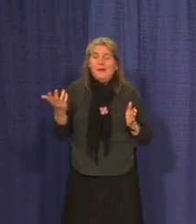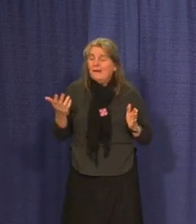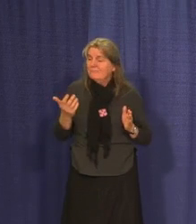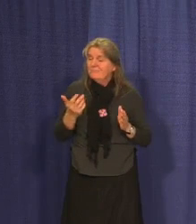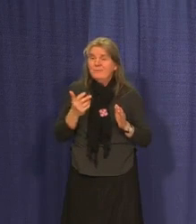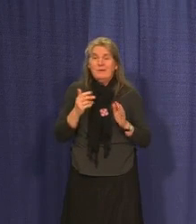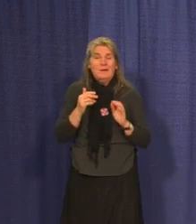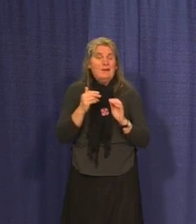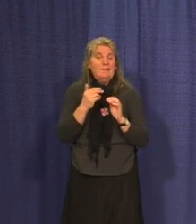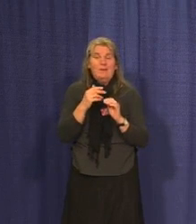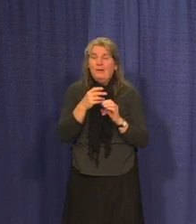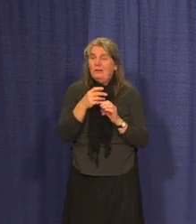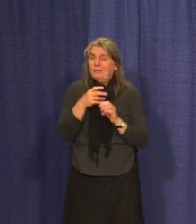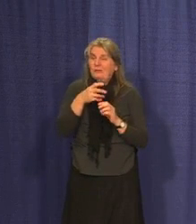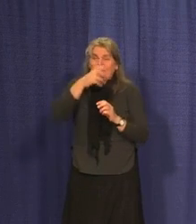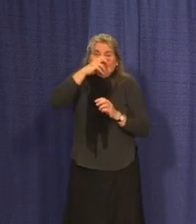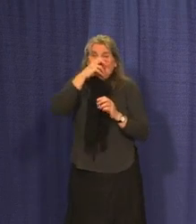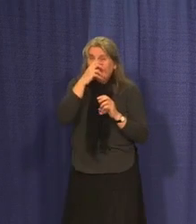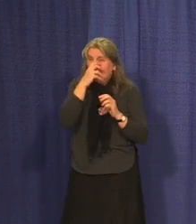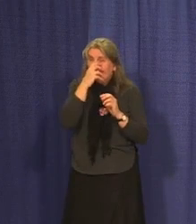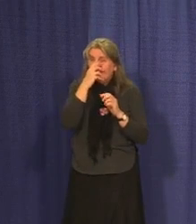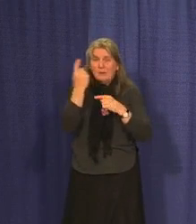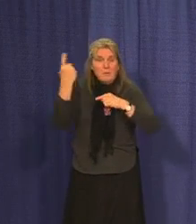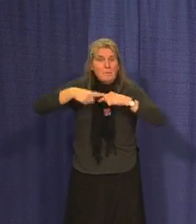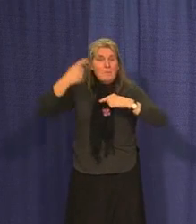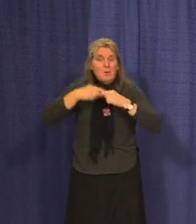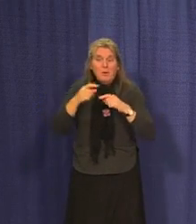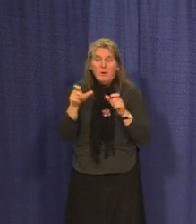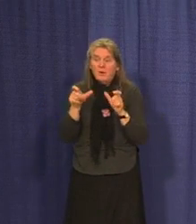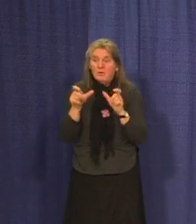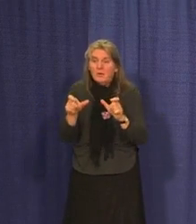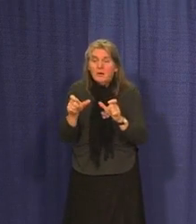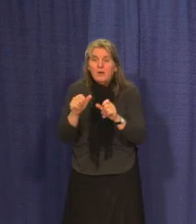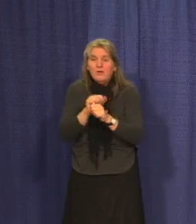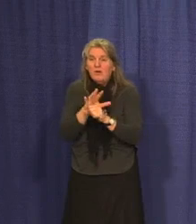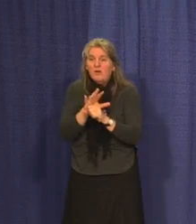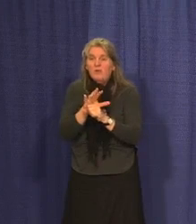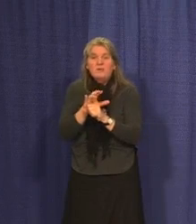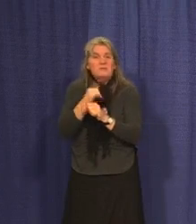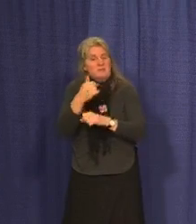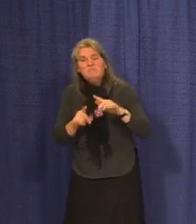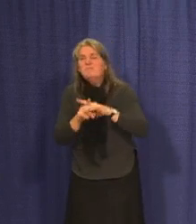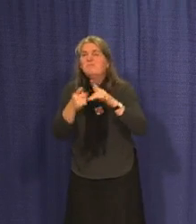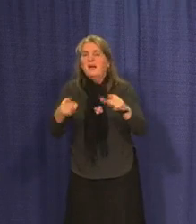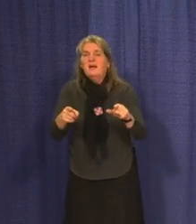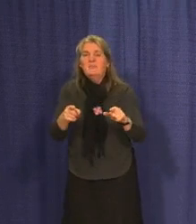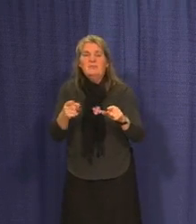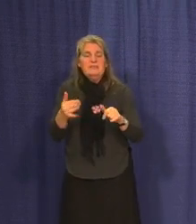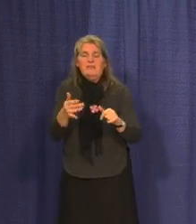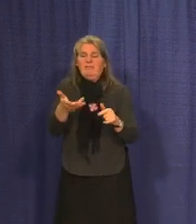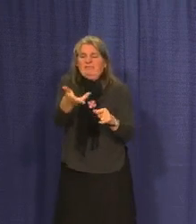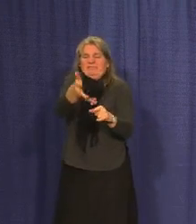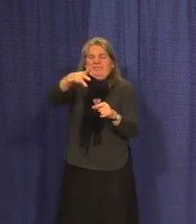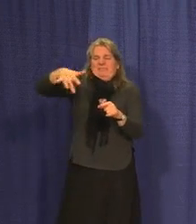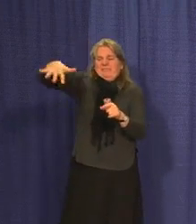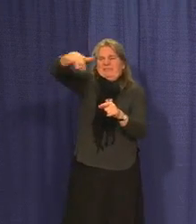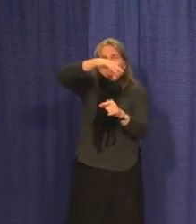parts of the country where even tight border controls have not kept COVID out. It is like the virus is always